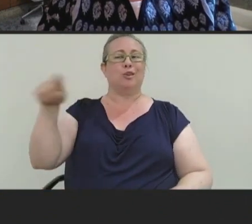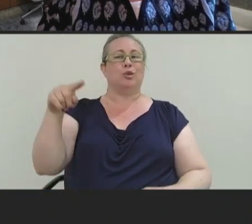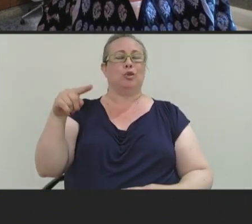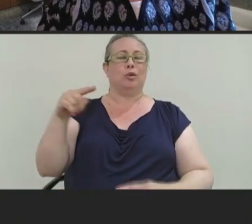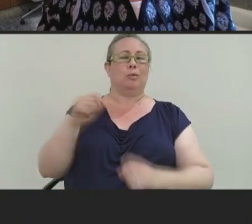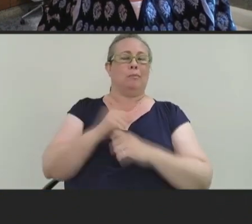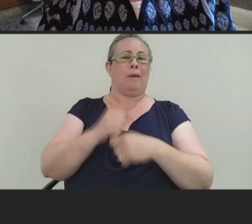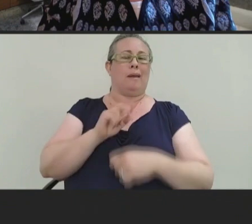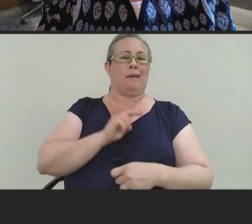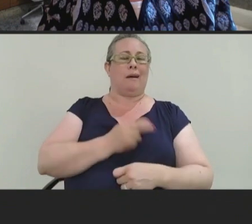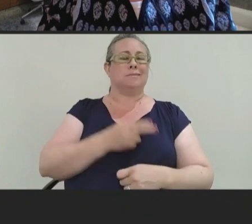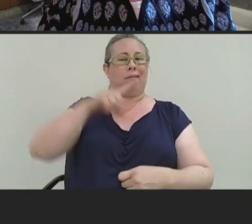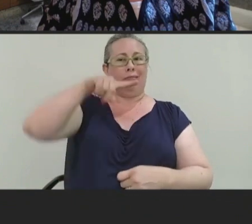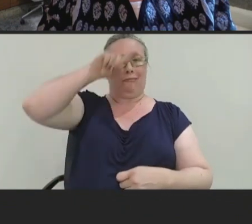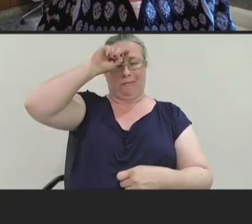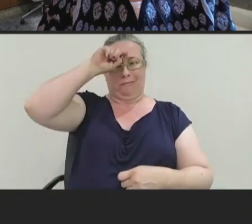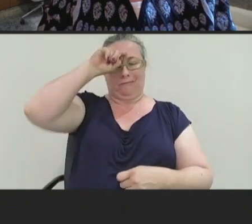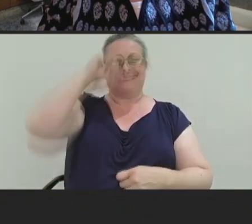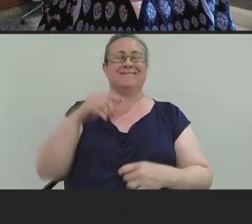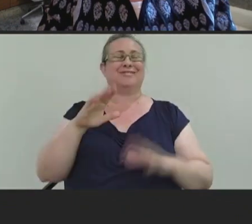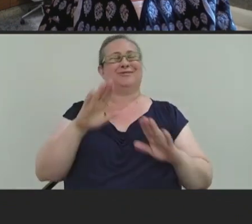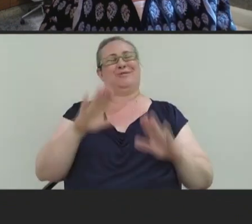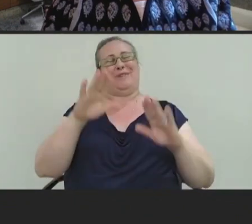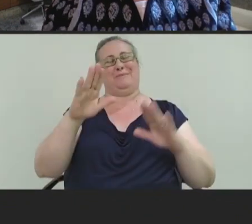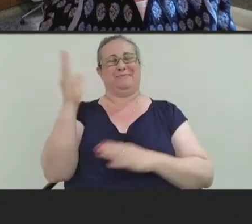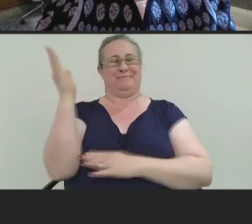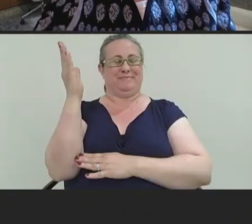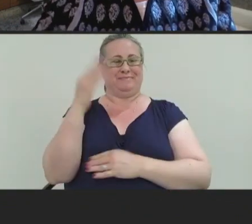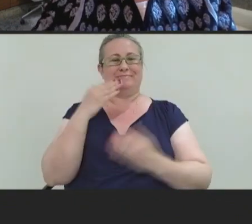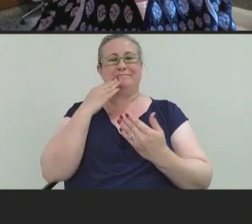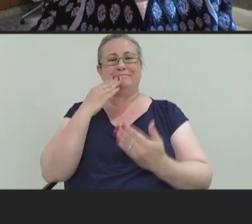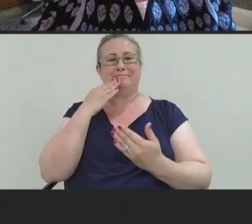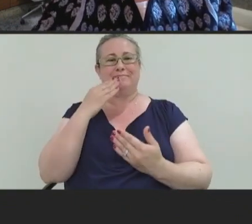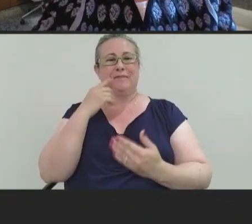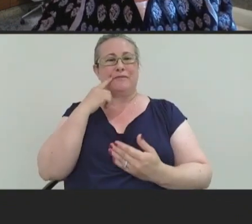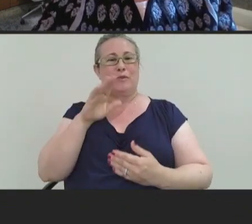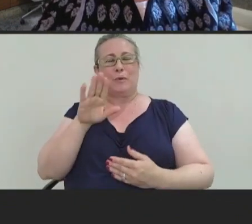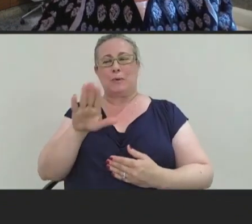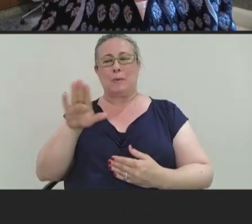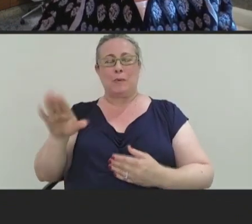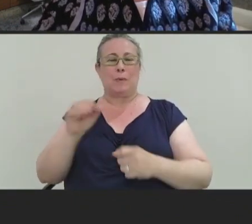Fascinating presentations. We want to thank all of you, both for your work. We look forward to seeing